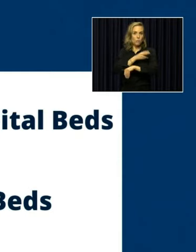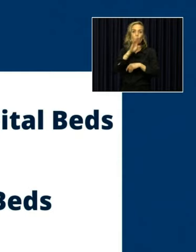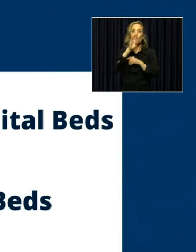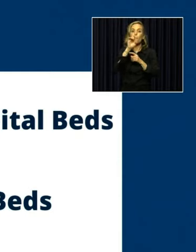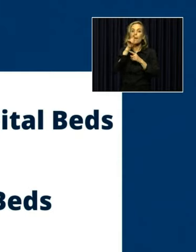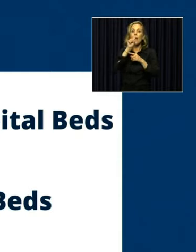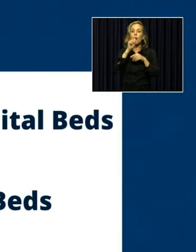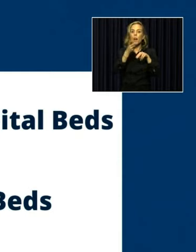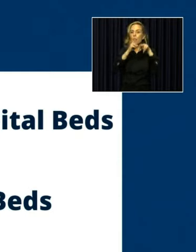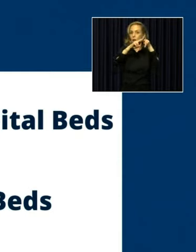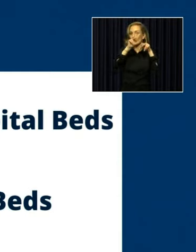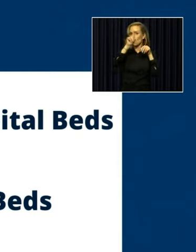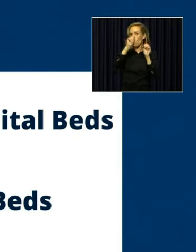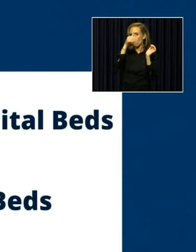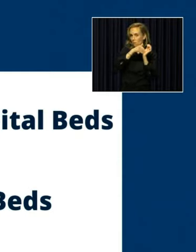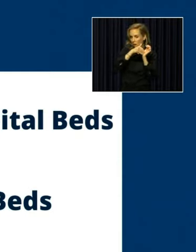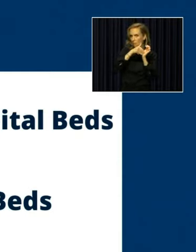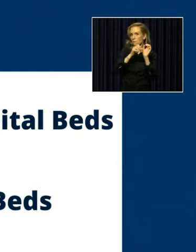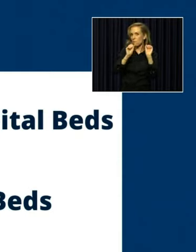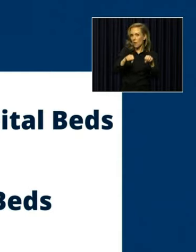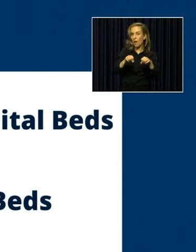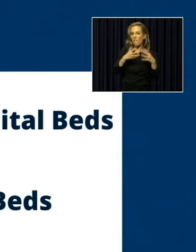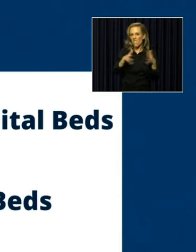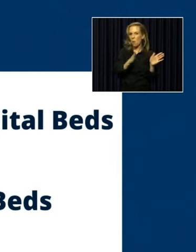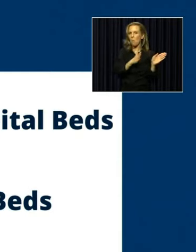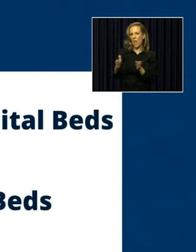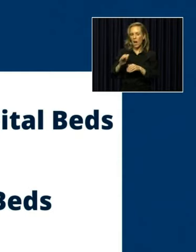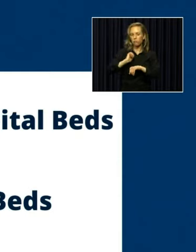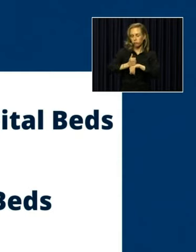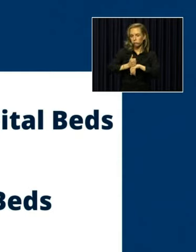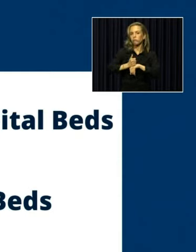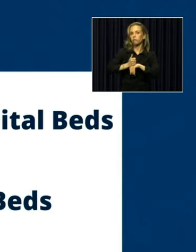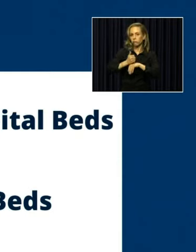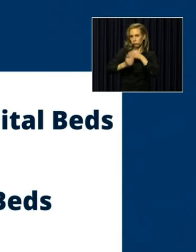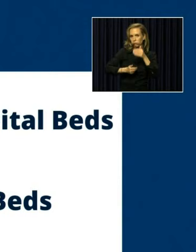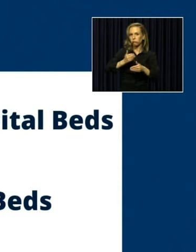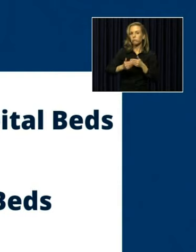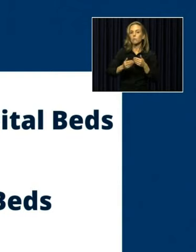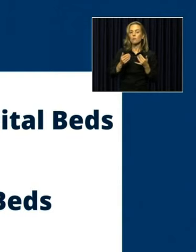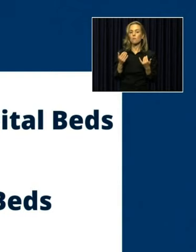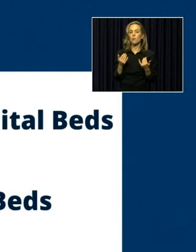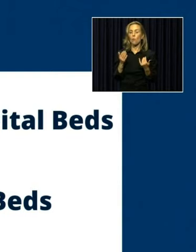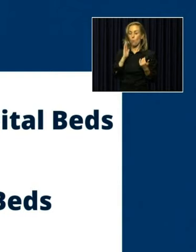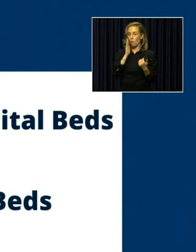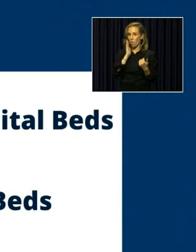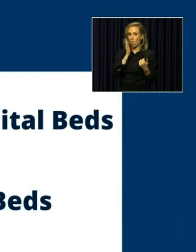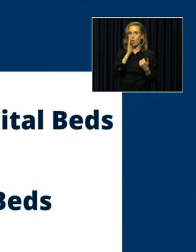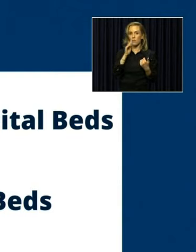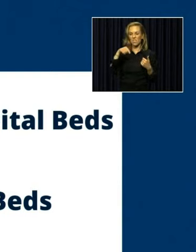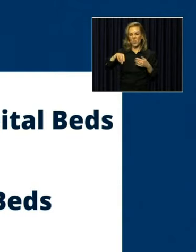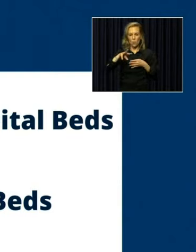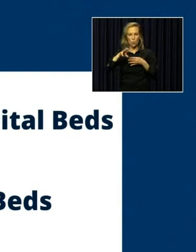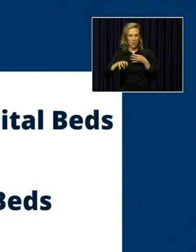VENTILATORS. YOU CAN'T GET THOSE RIGHT NOW. WE WERE TRYING TO BUY ANY VENTILATOR THAT WE COULD KNOWING